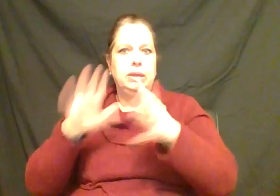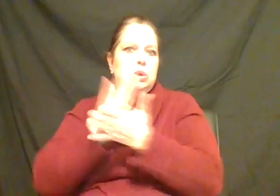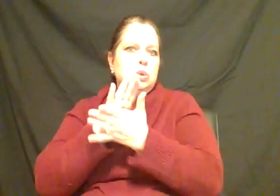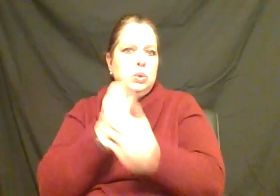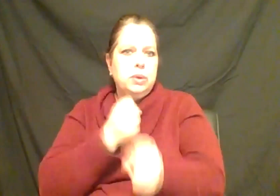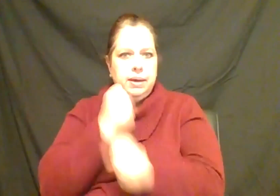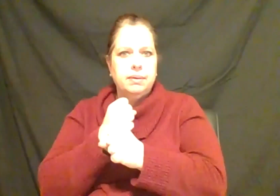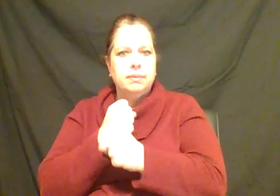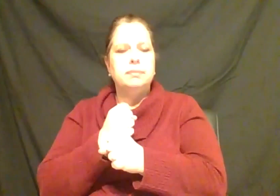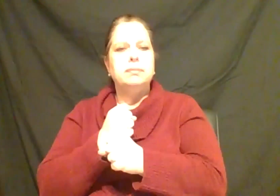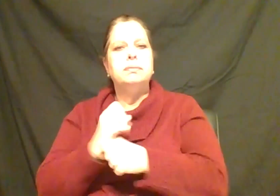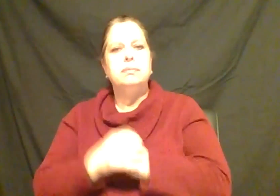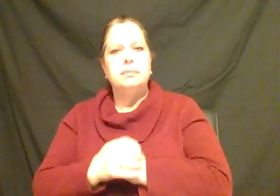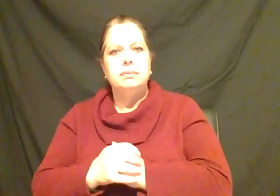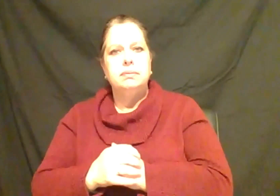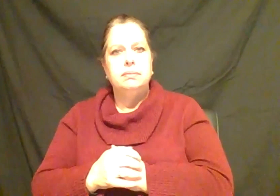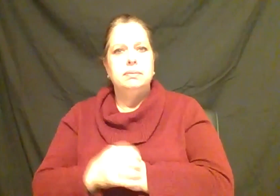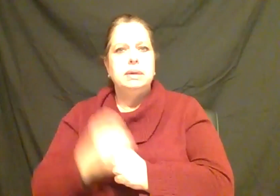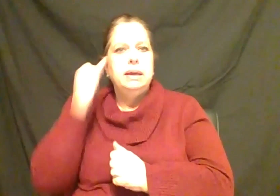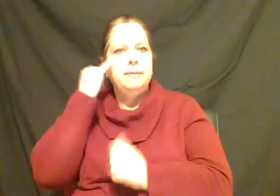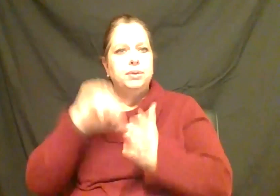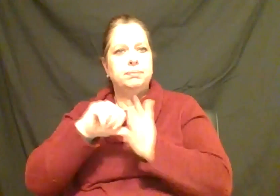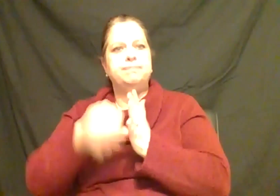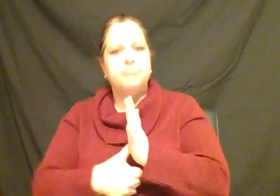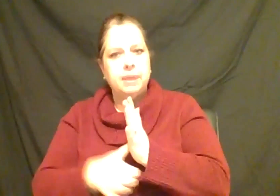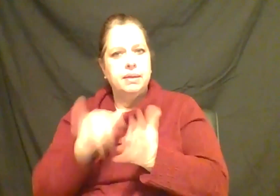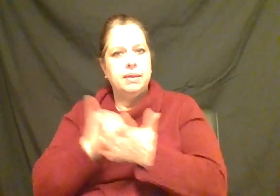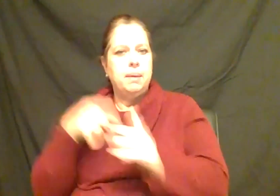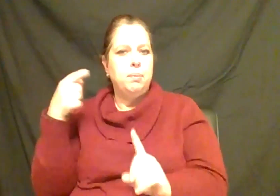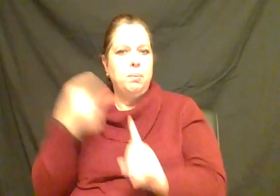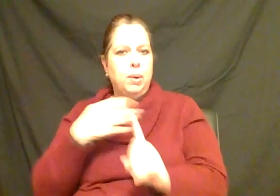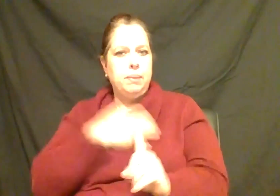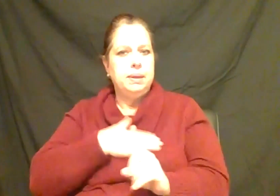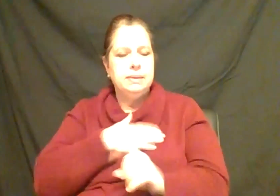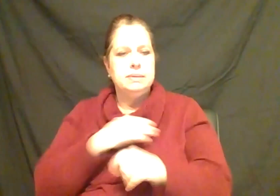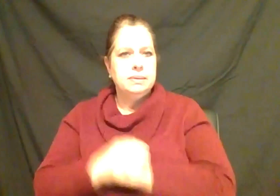before but if you could kind of reinforce that point for our audience thank you sir